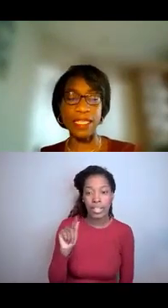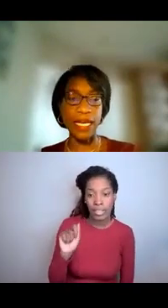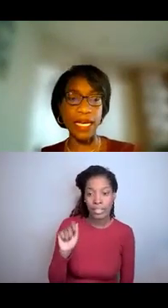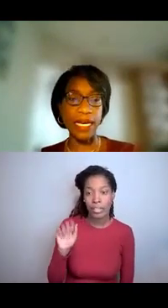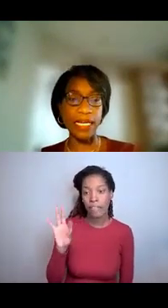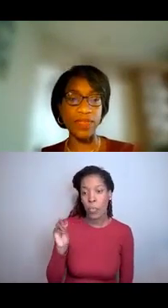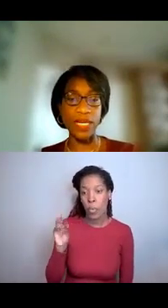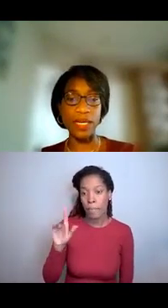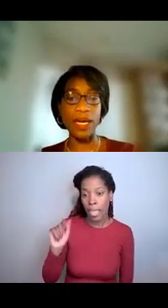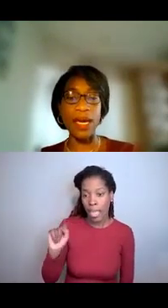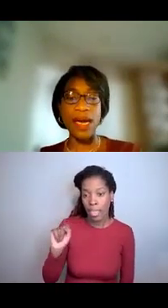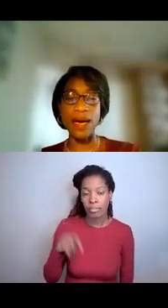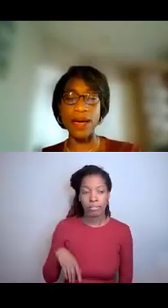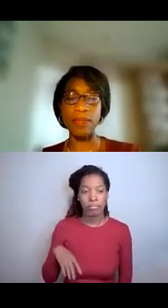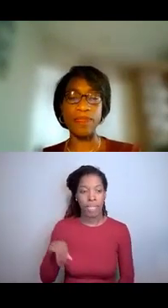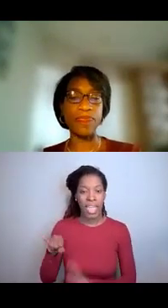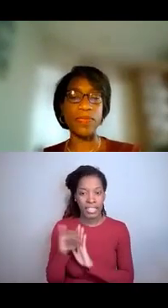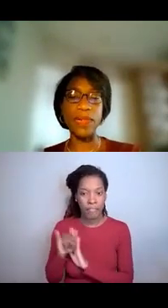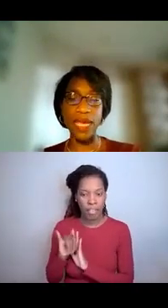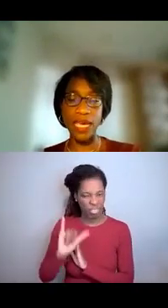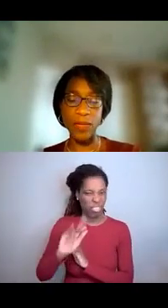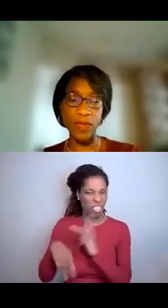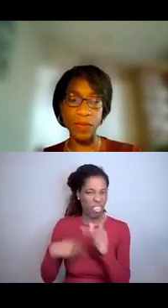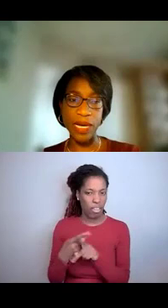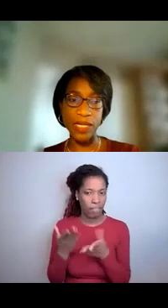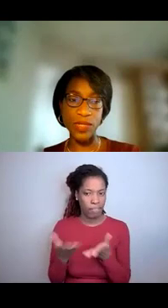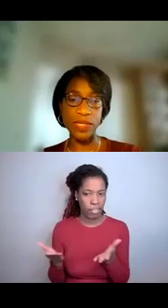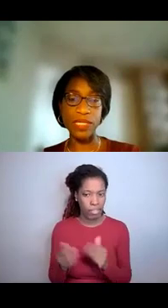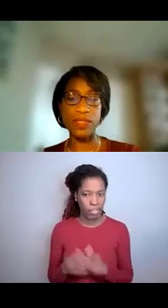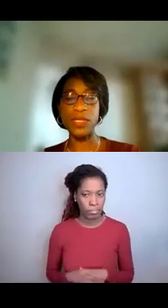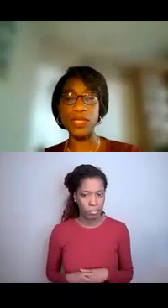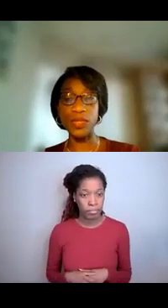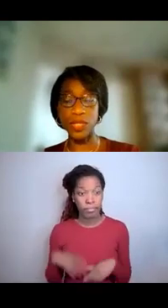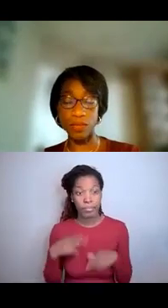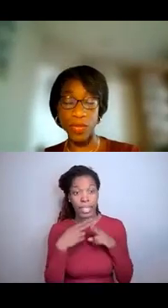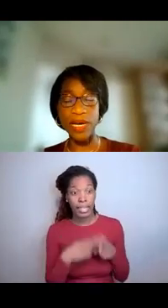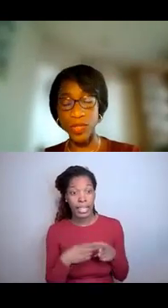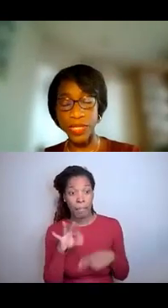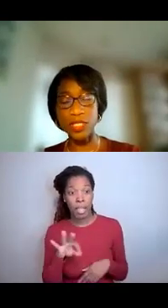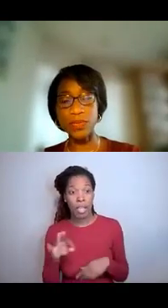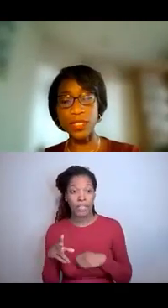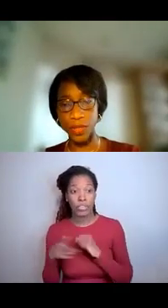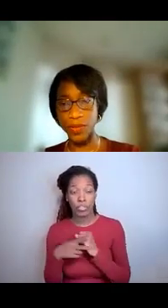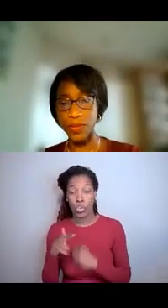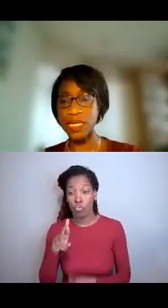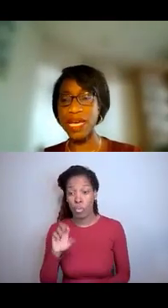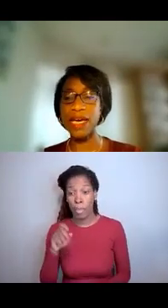and that kind of thing, name of the repository to be used,